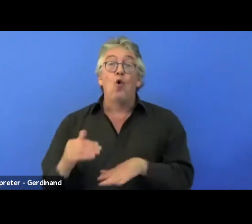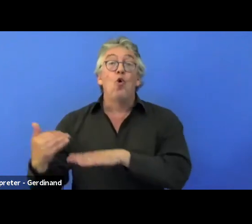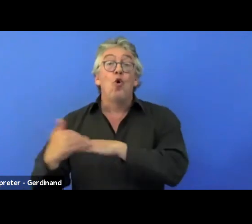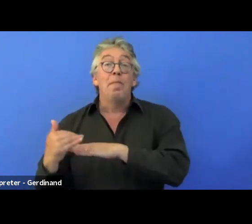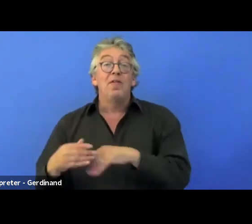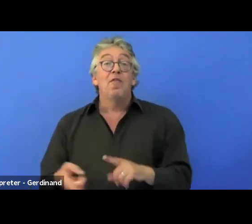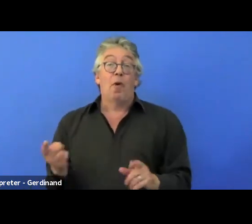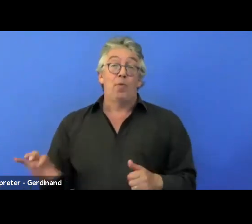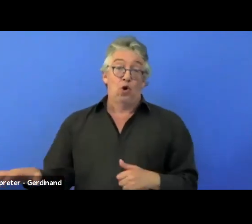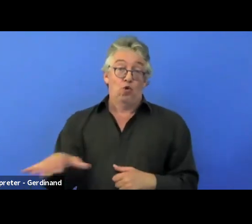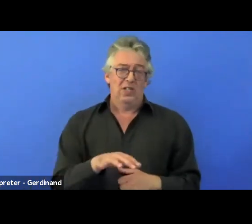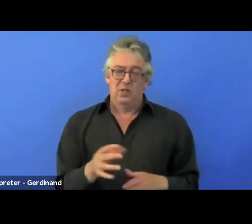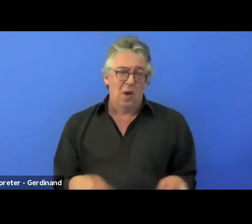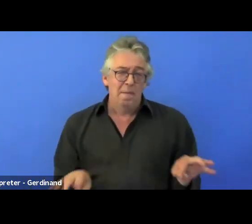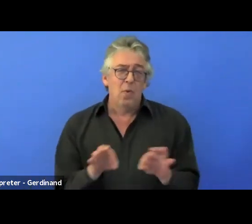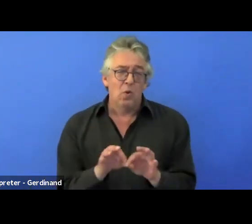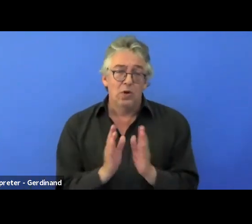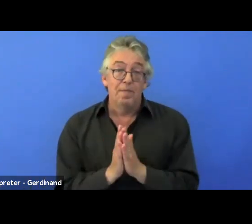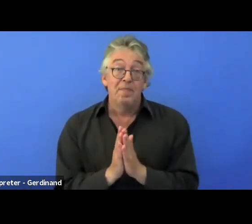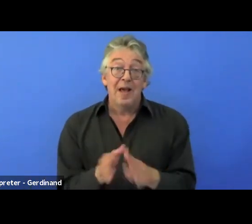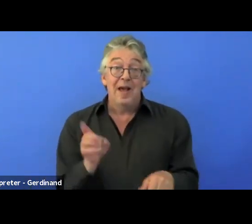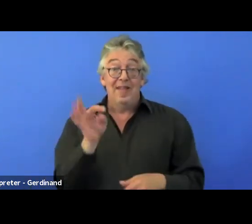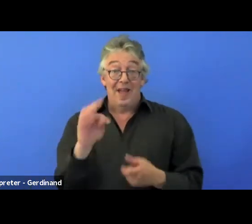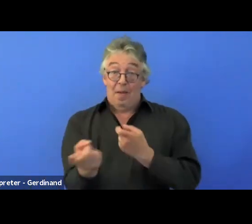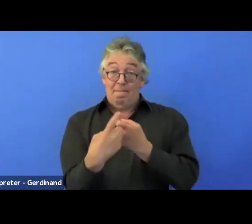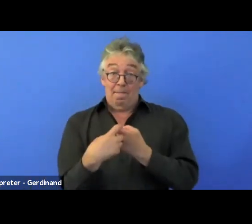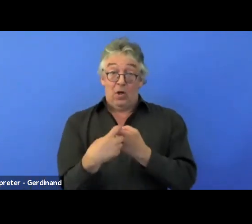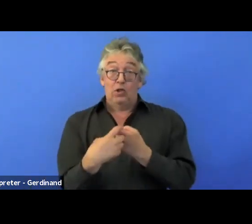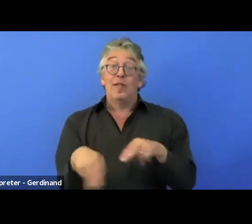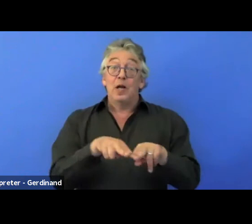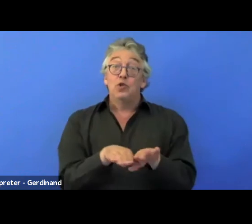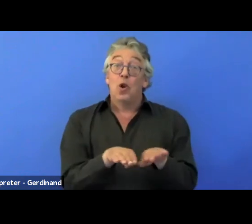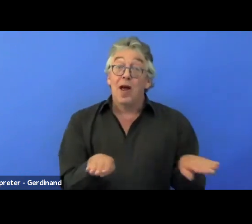So, it is important that EDF members at the national level can get active